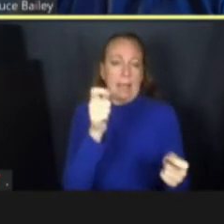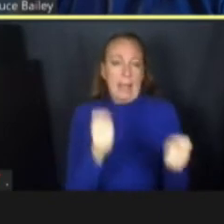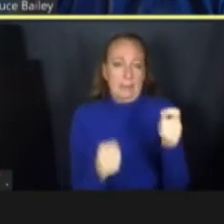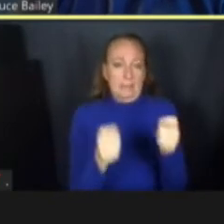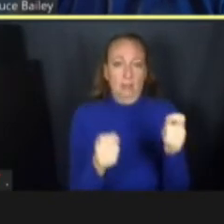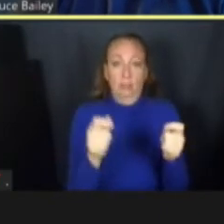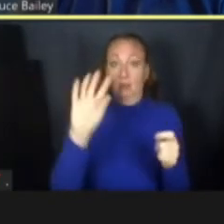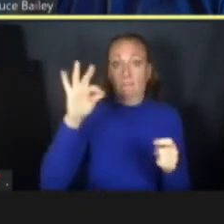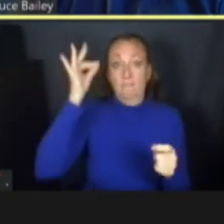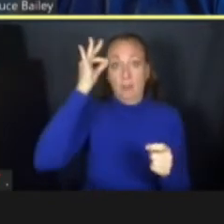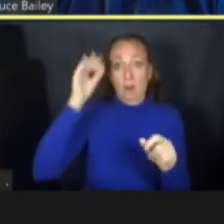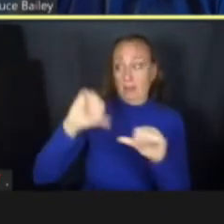with somebody else's standards.